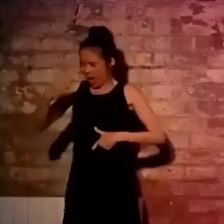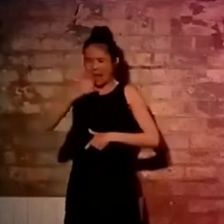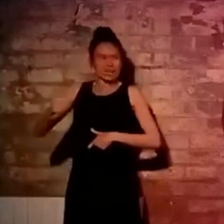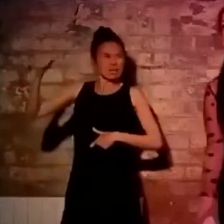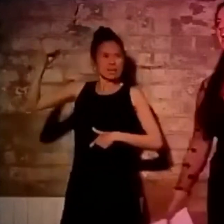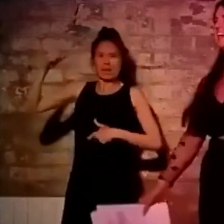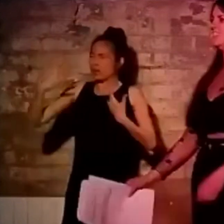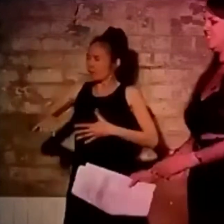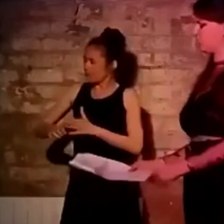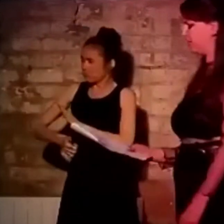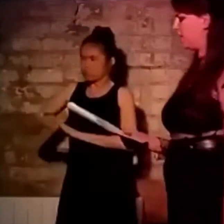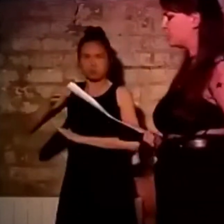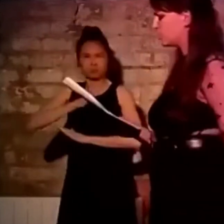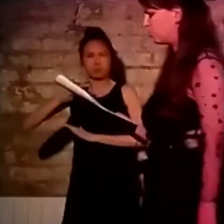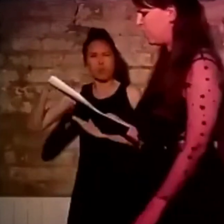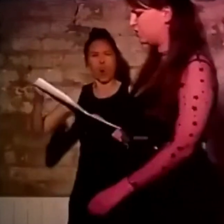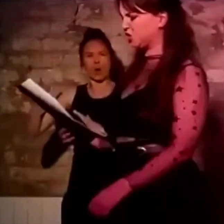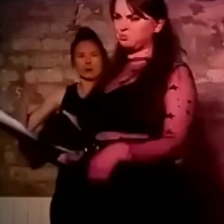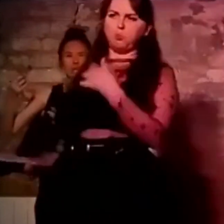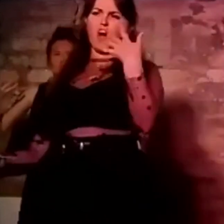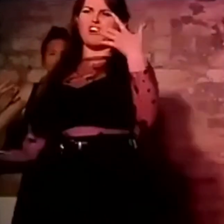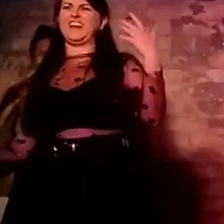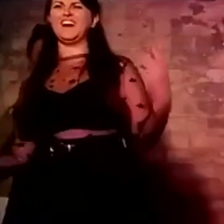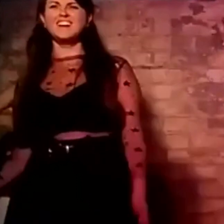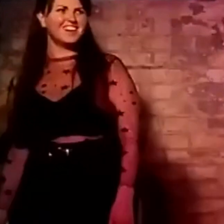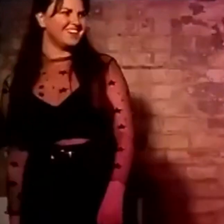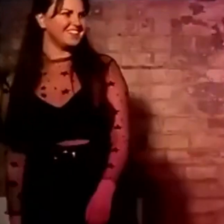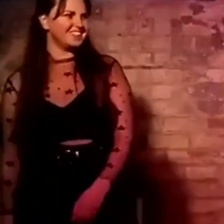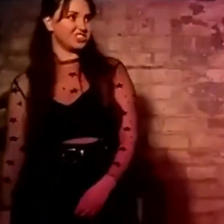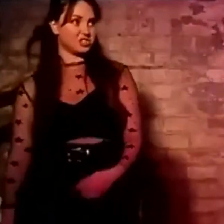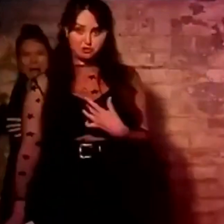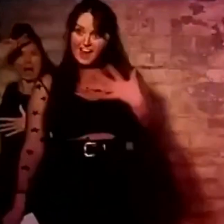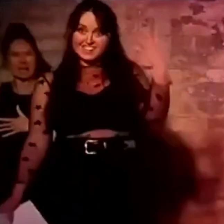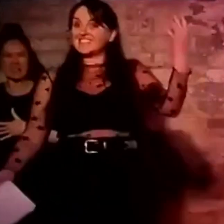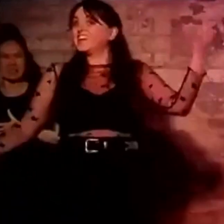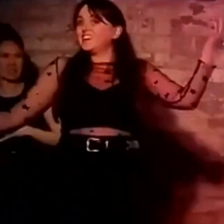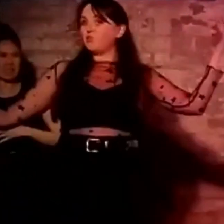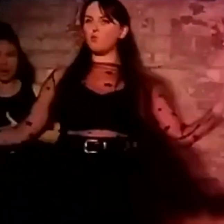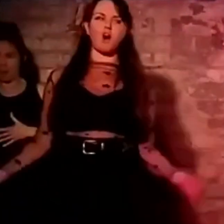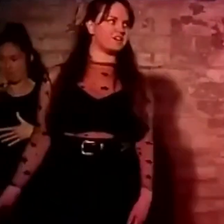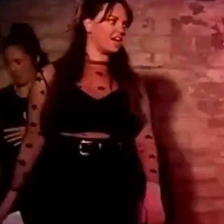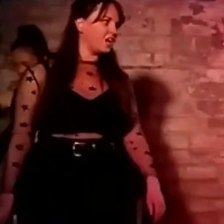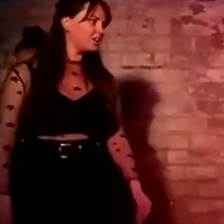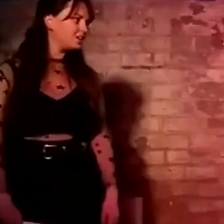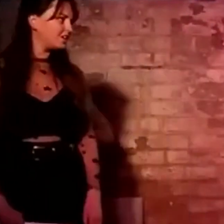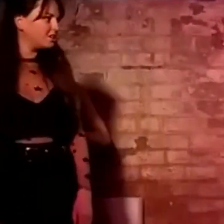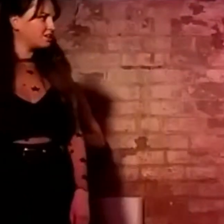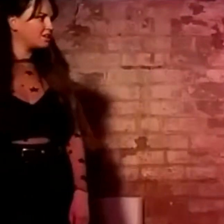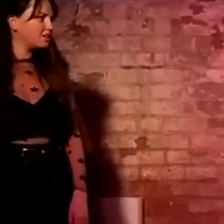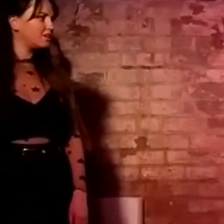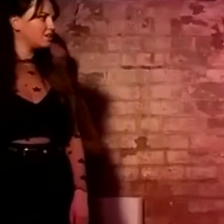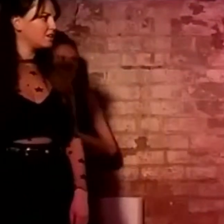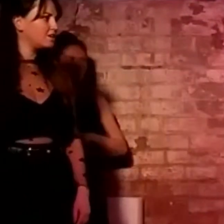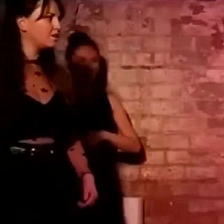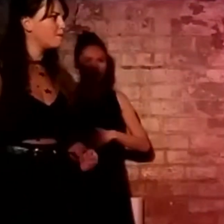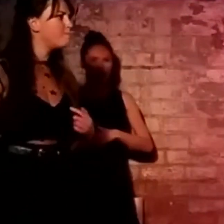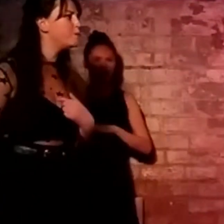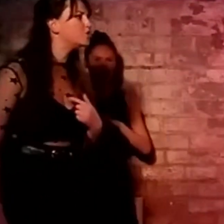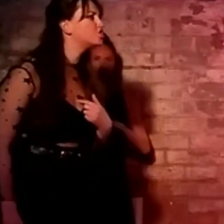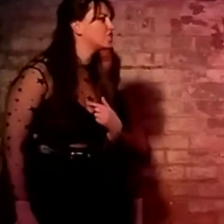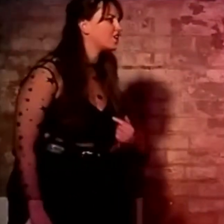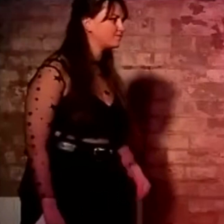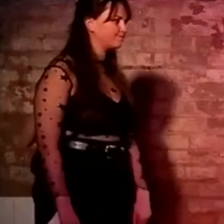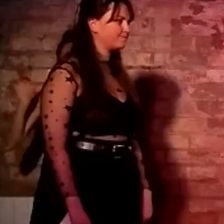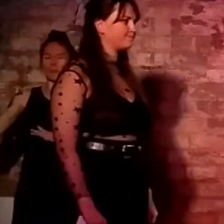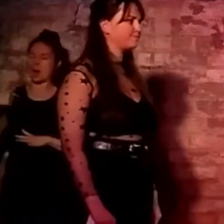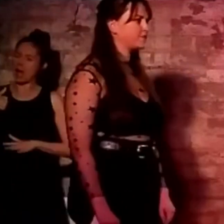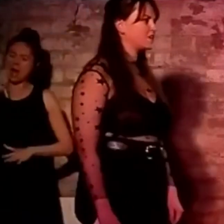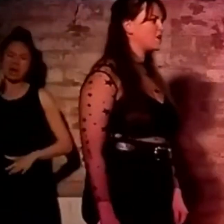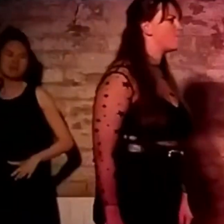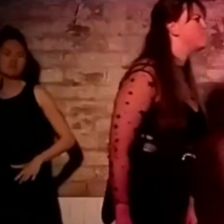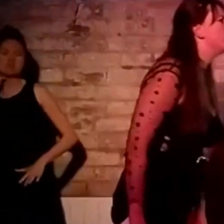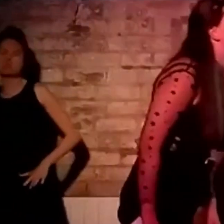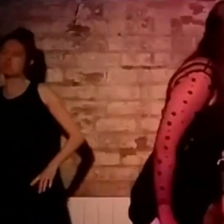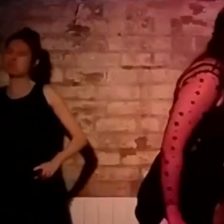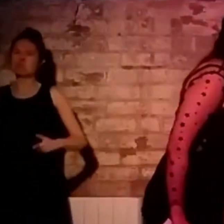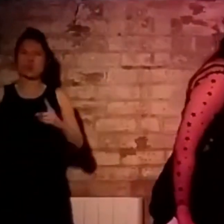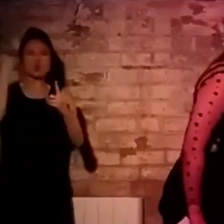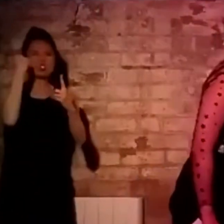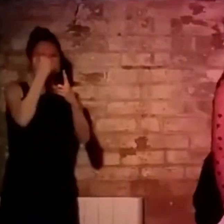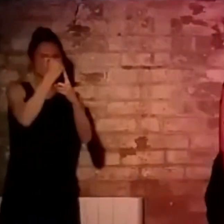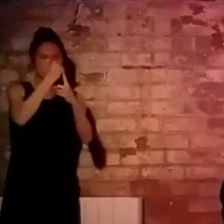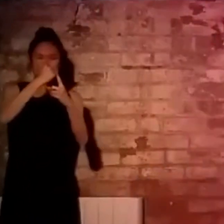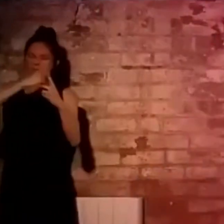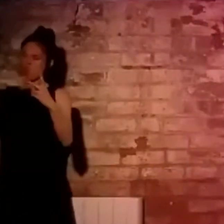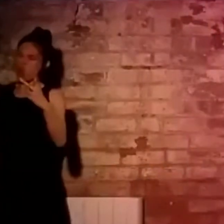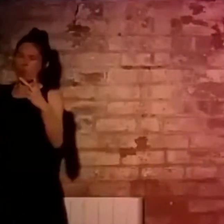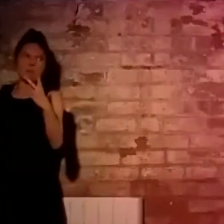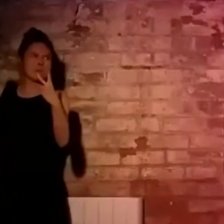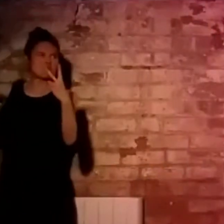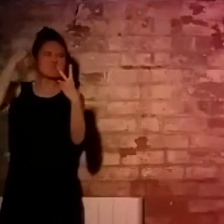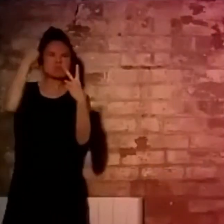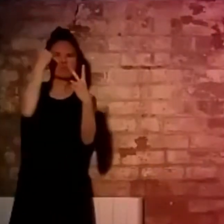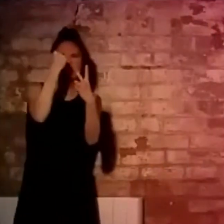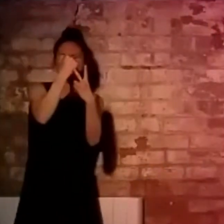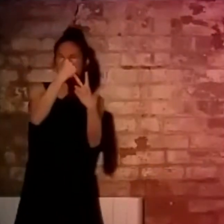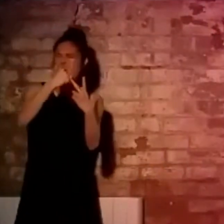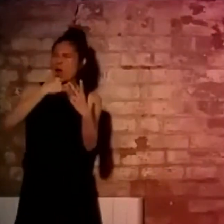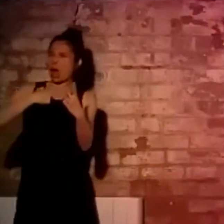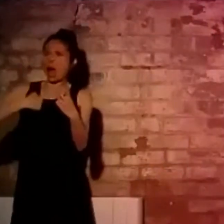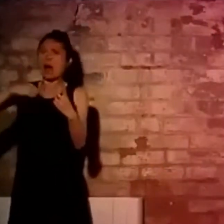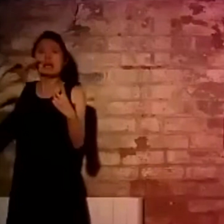O great Hades of the Underworld, warrior, great warrior, butcher, murderer, insomniac.